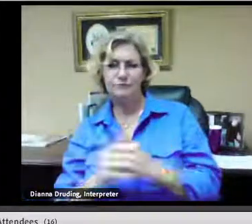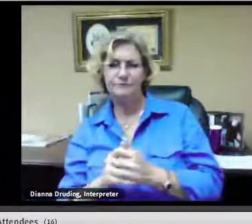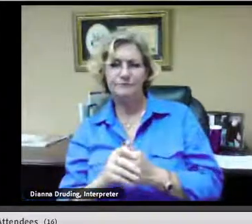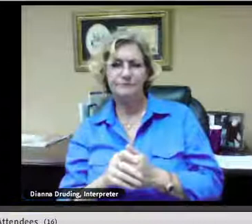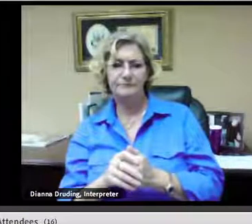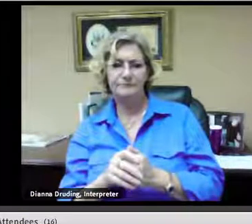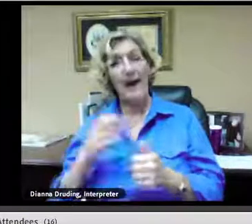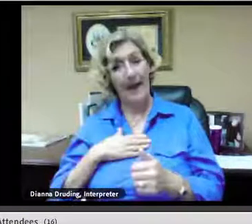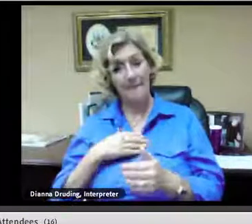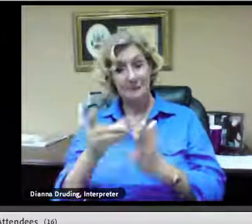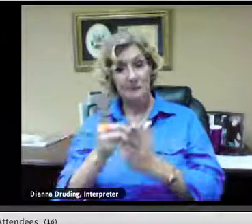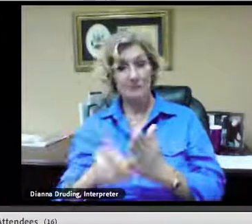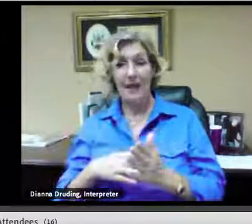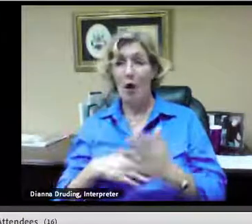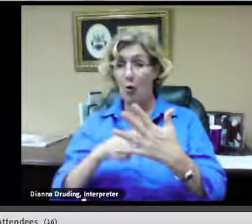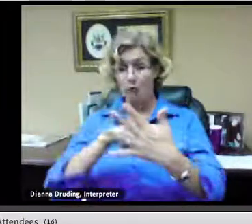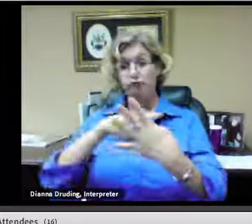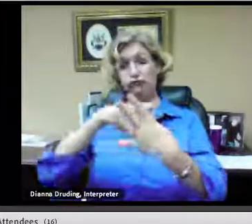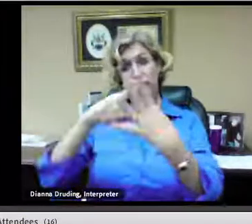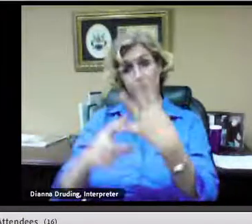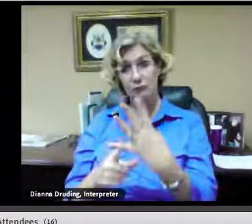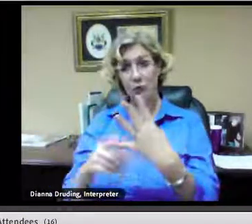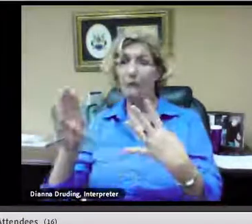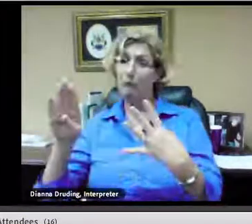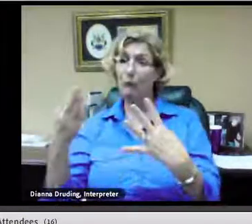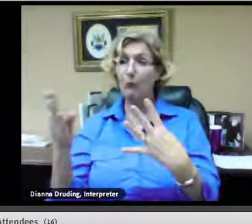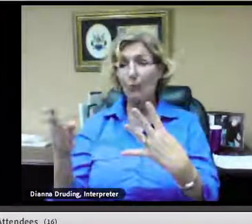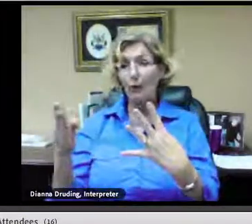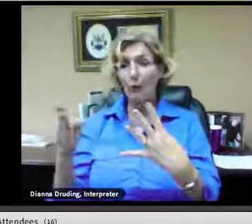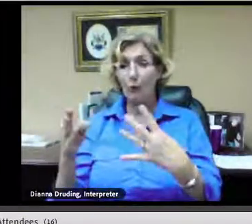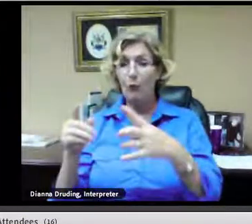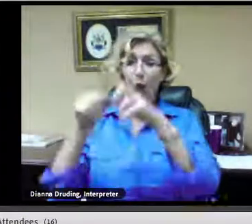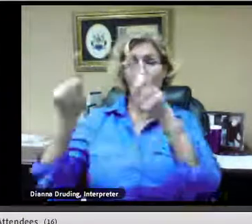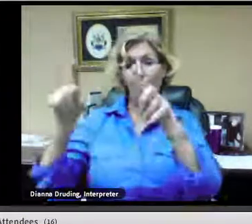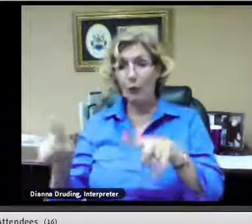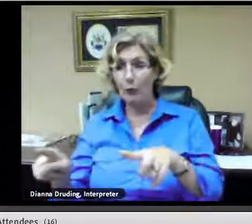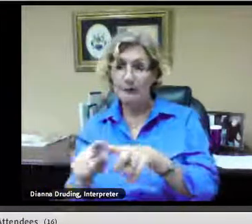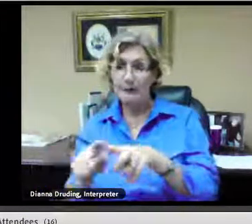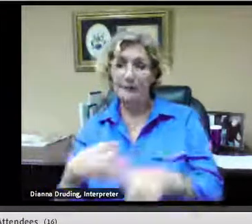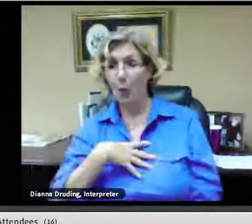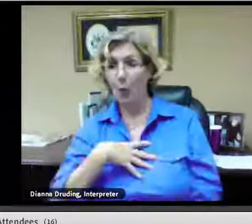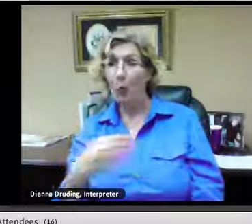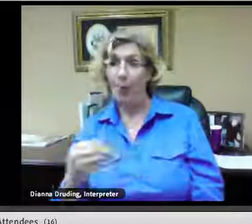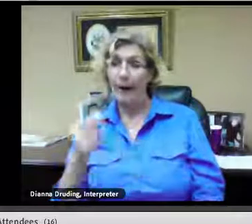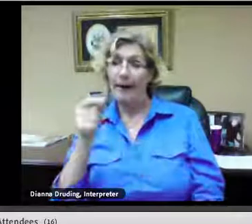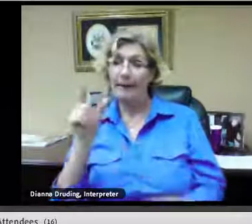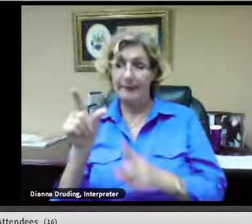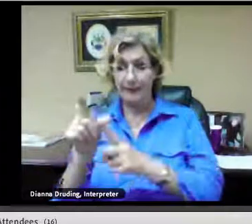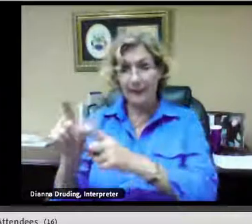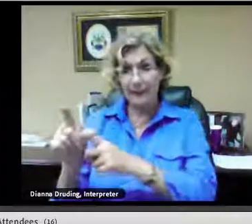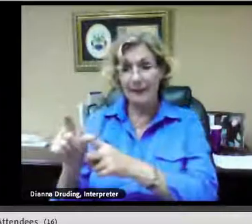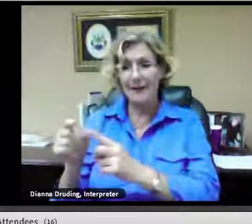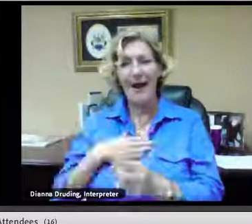All four are blue, rectangular with white lettering. I'm betting that you have seen all four of these